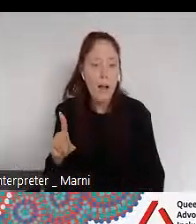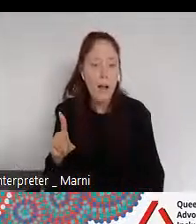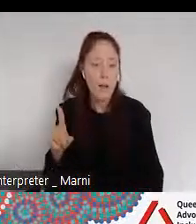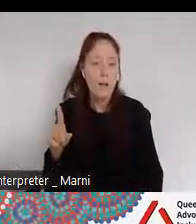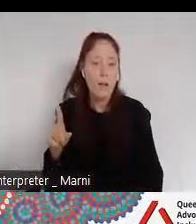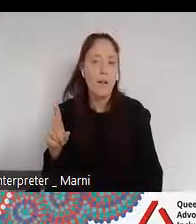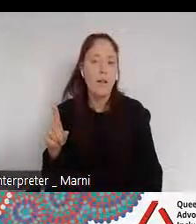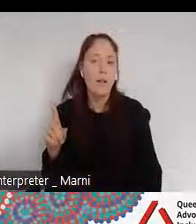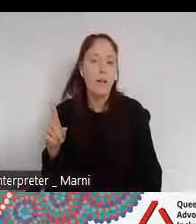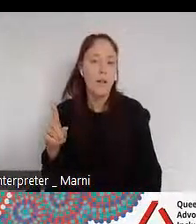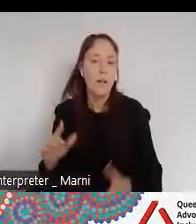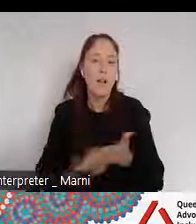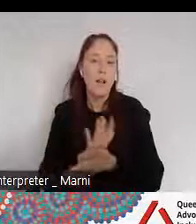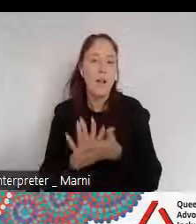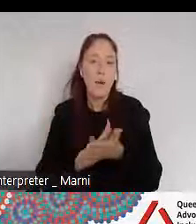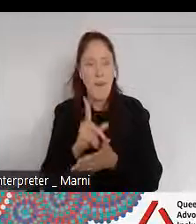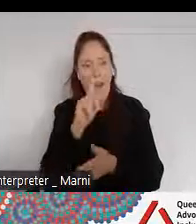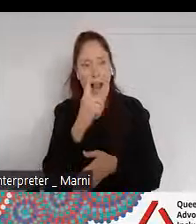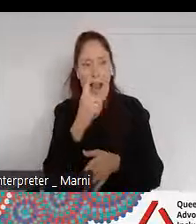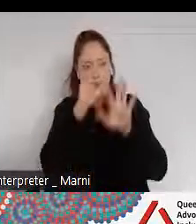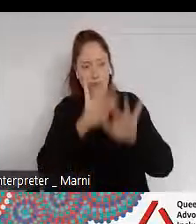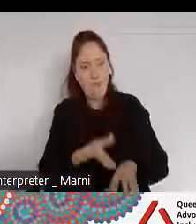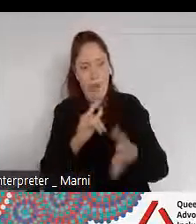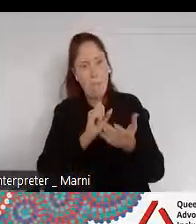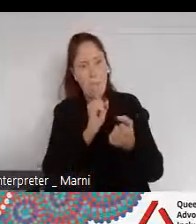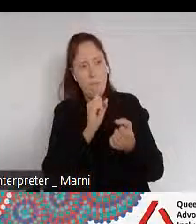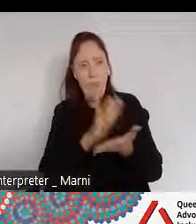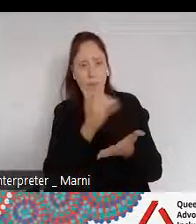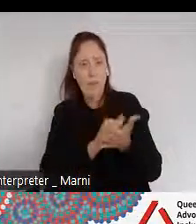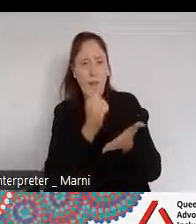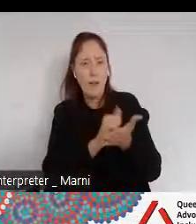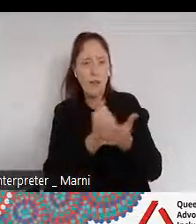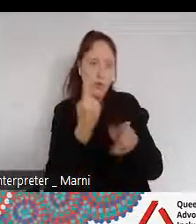general prohibition of identifying adults to prohibit the publication,